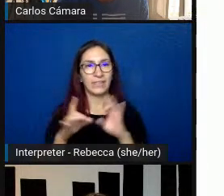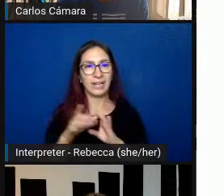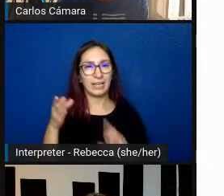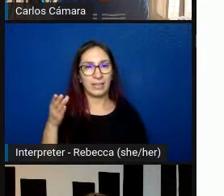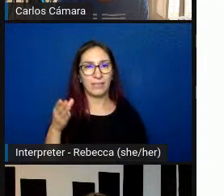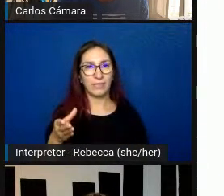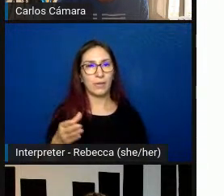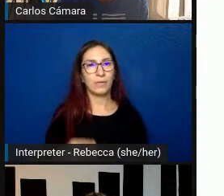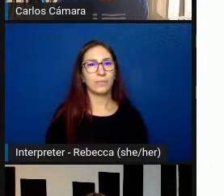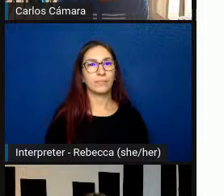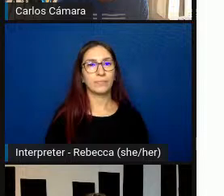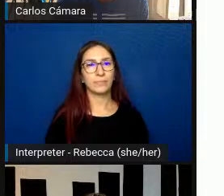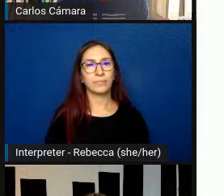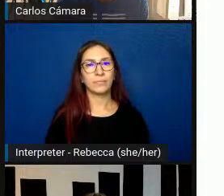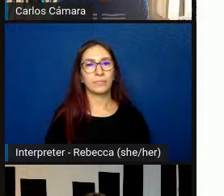and -- let me go here to check it.